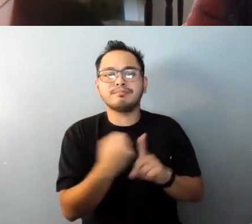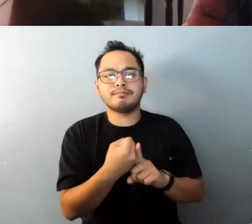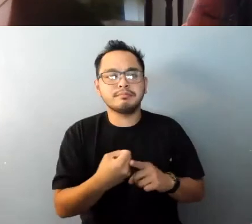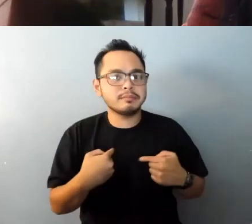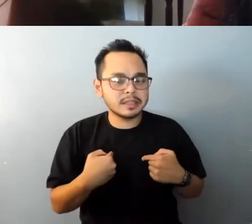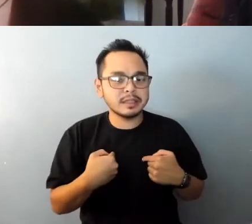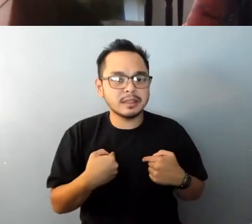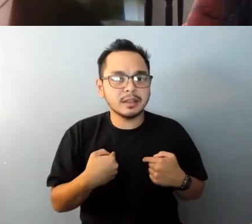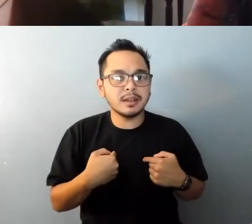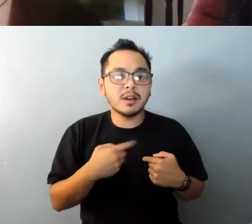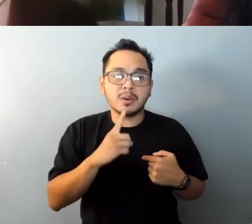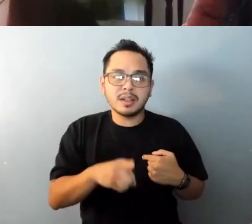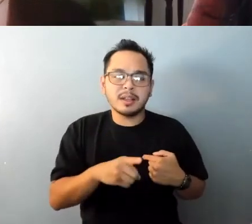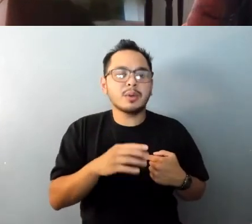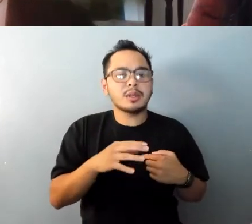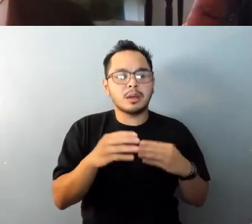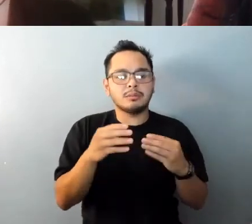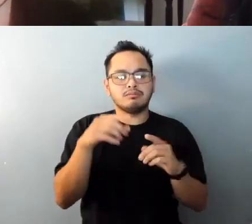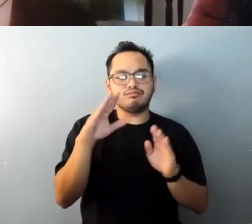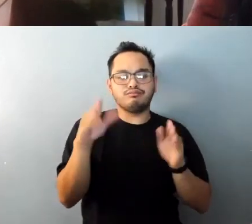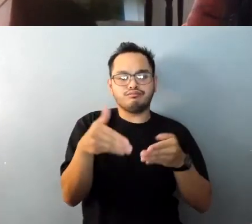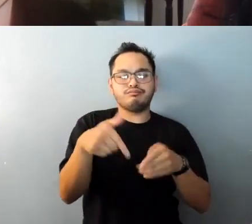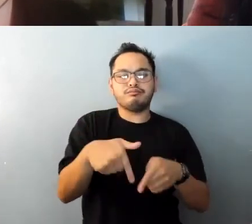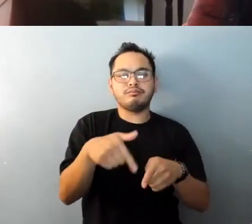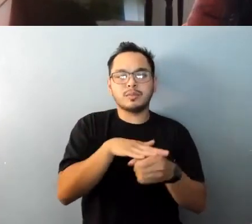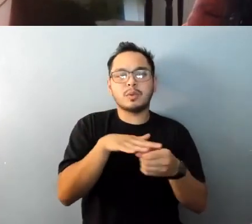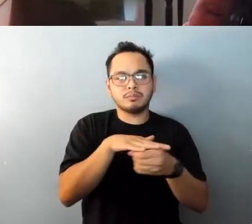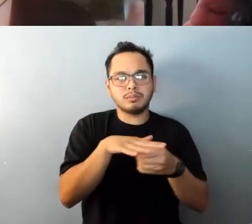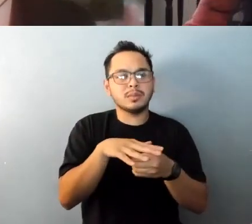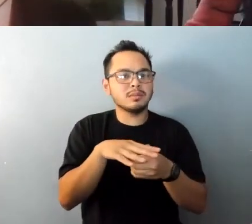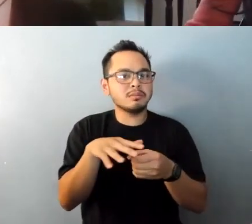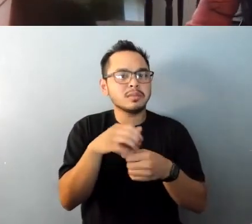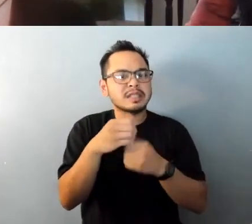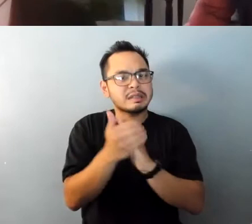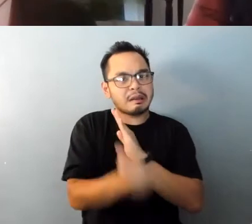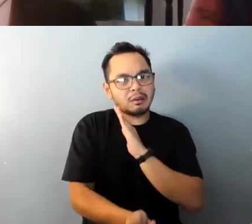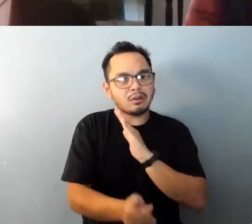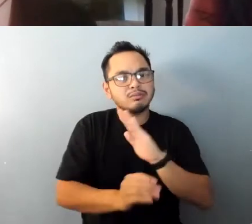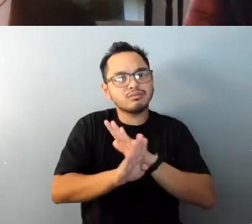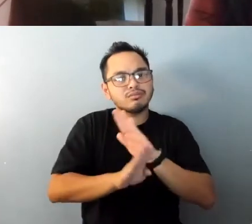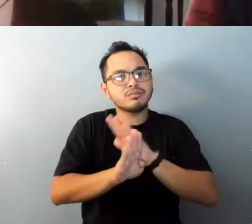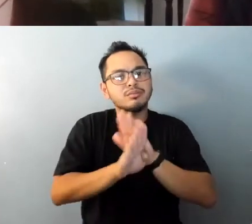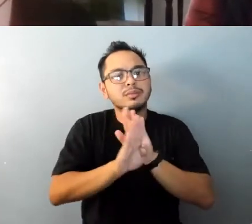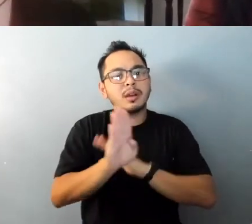domestic craft. This is a craft that goes back to people beginning to beautify their